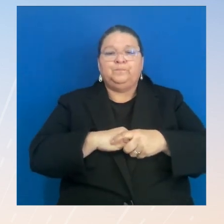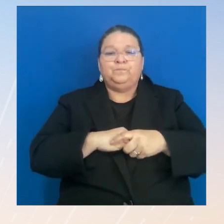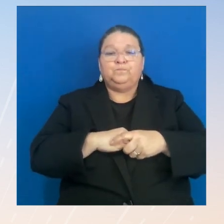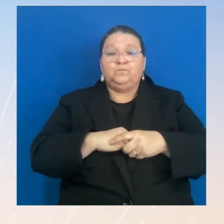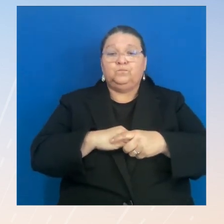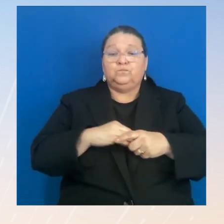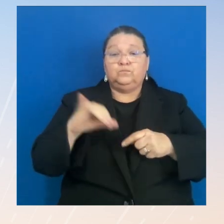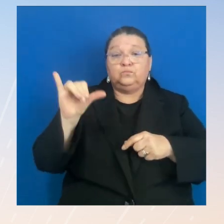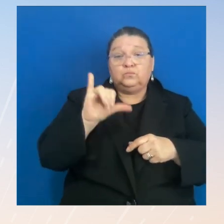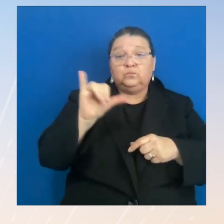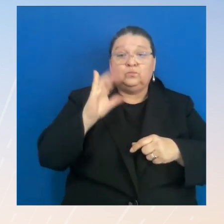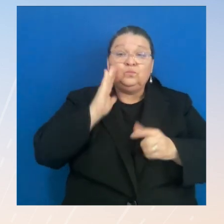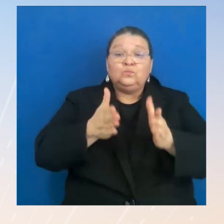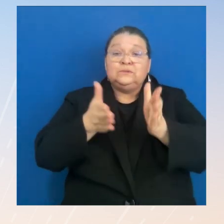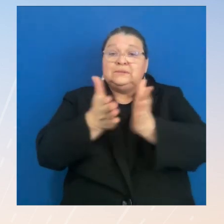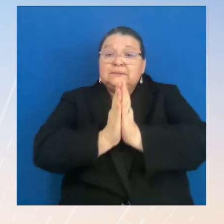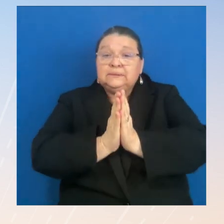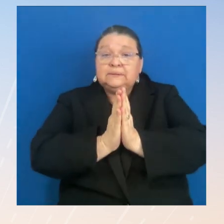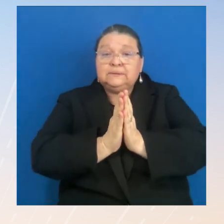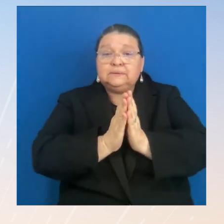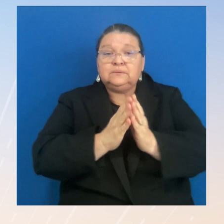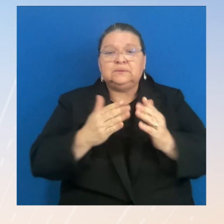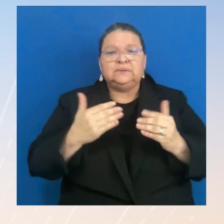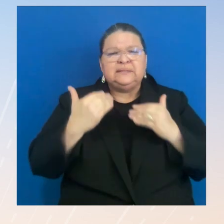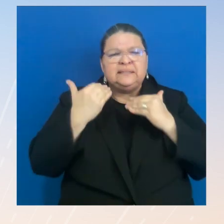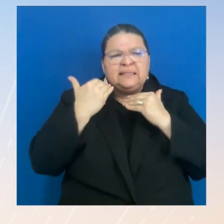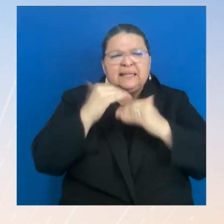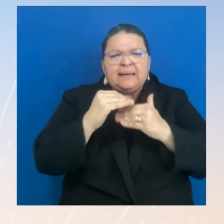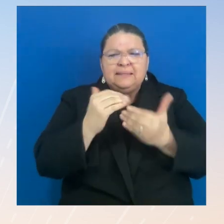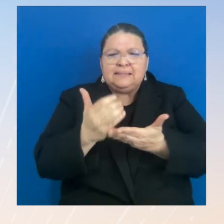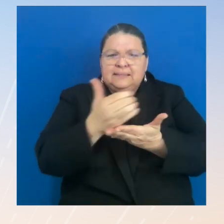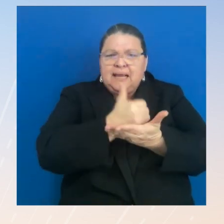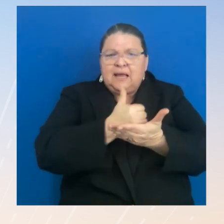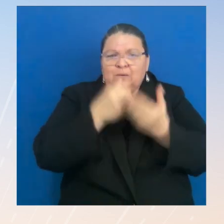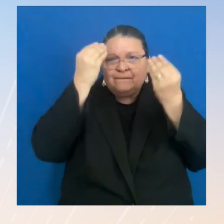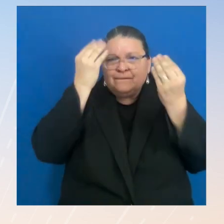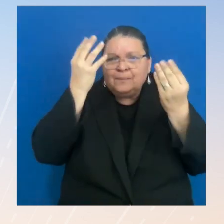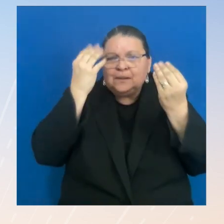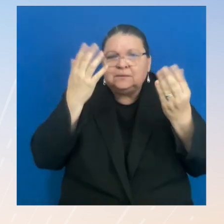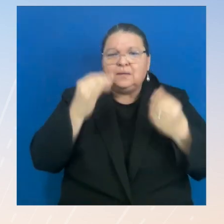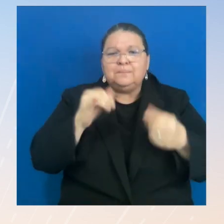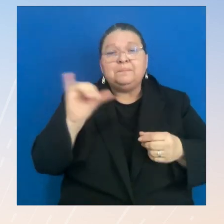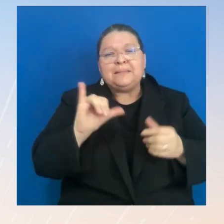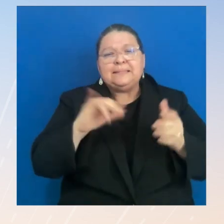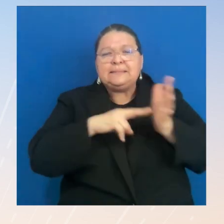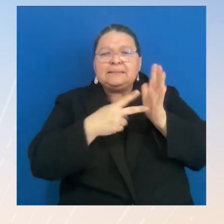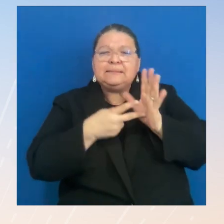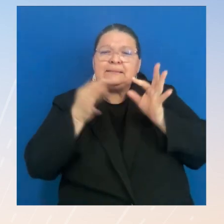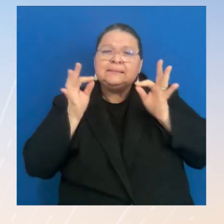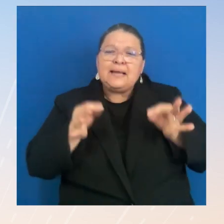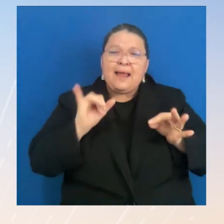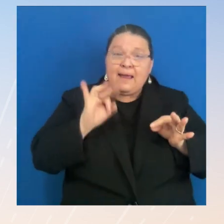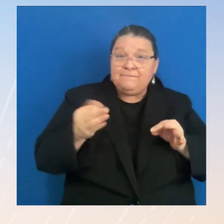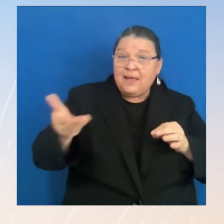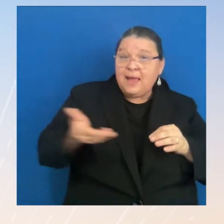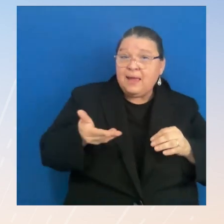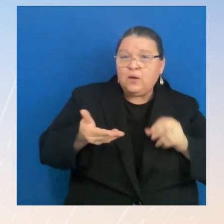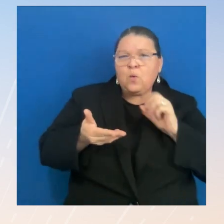in employment decisions by federal contractors. And the Department of Labor released a report analyzing the impact of occupational segregation